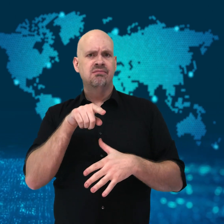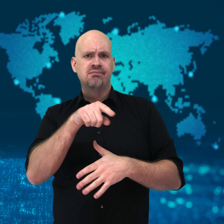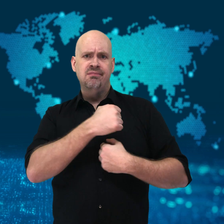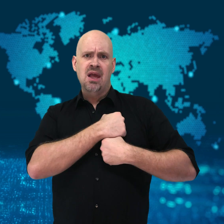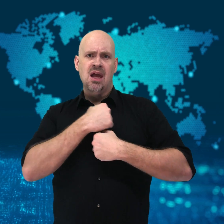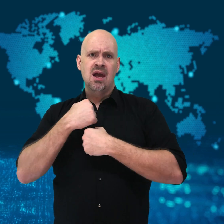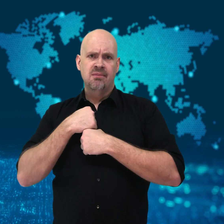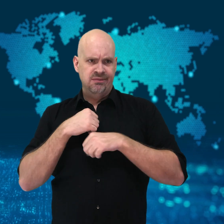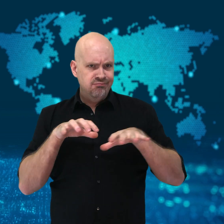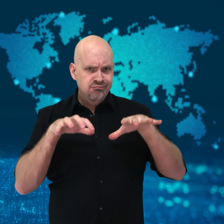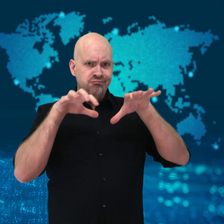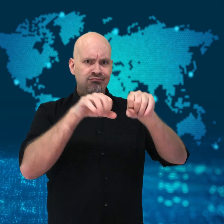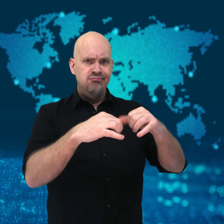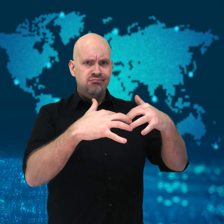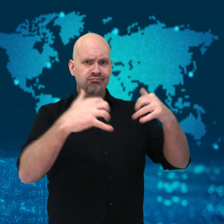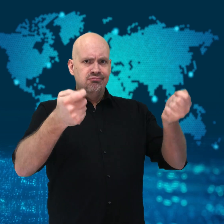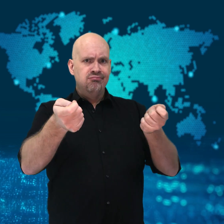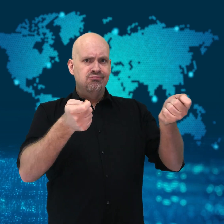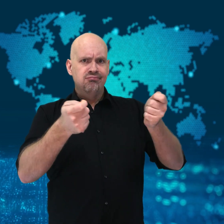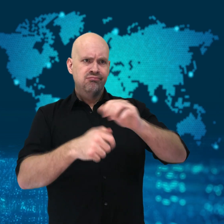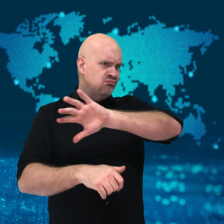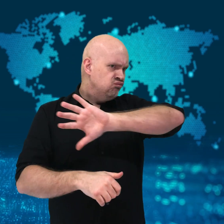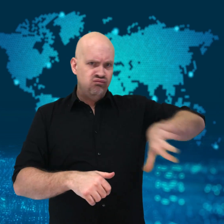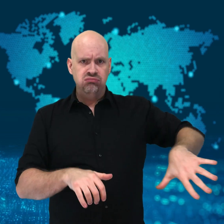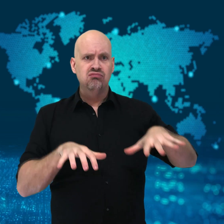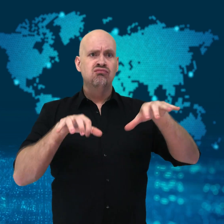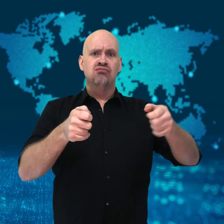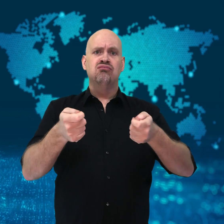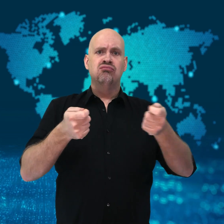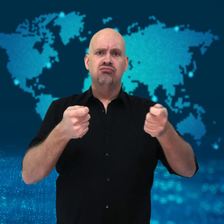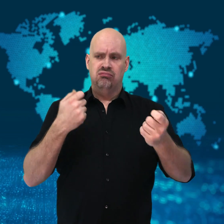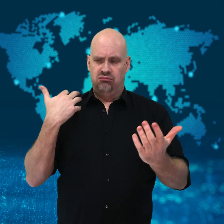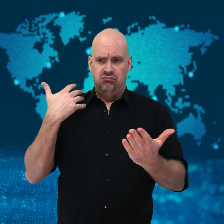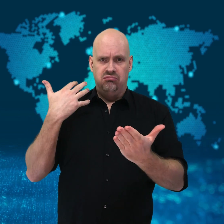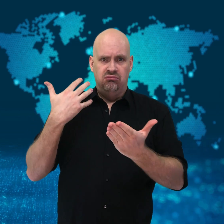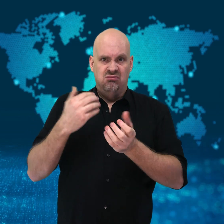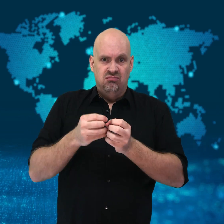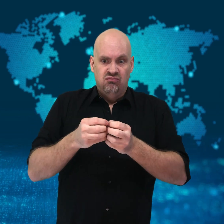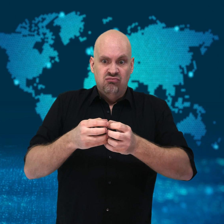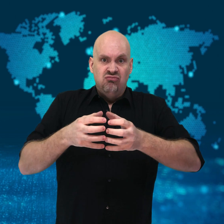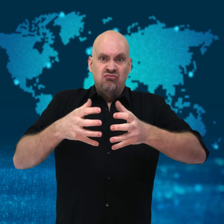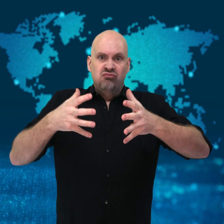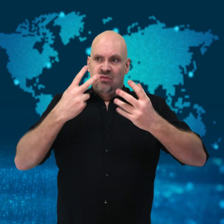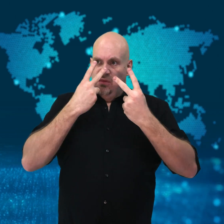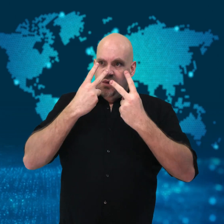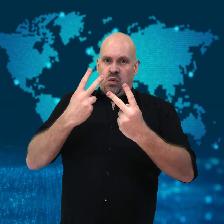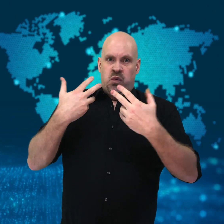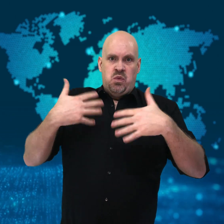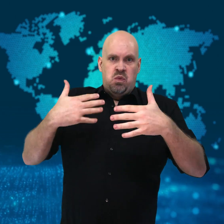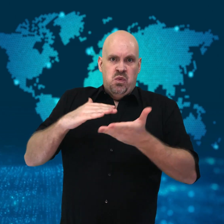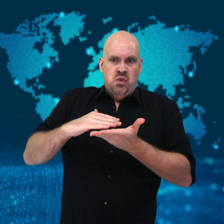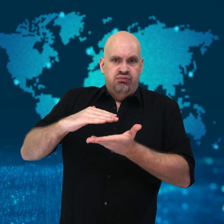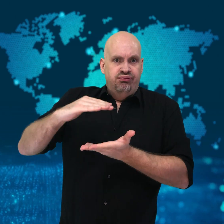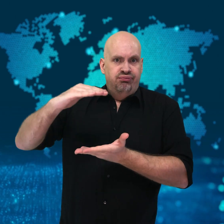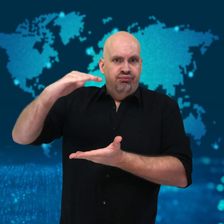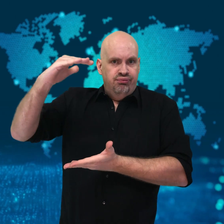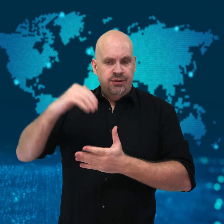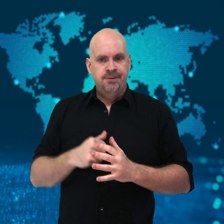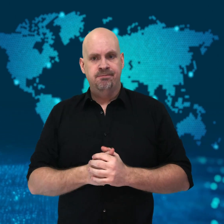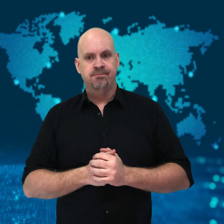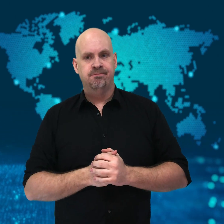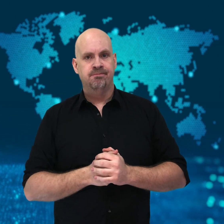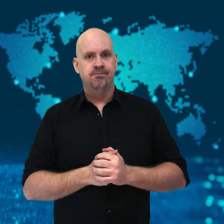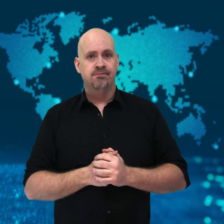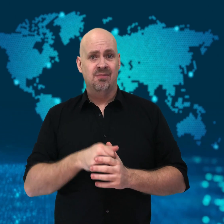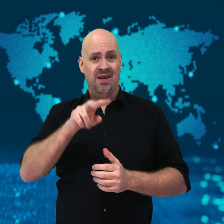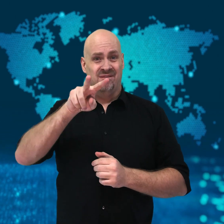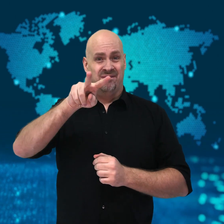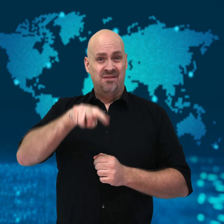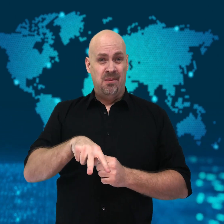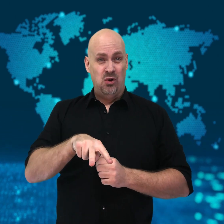This is the highest level of force the military has shown since its coup.